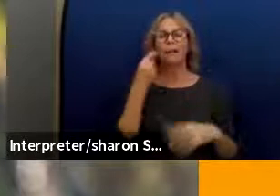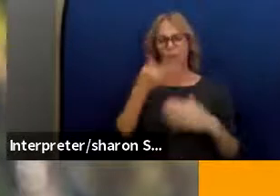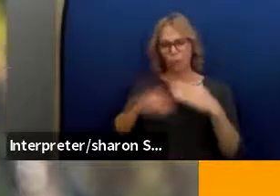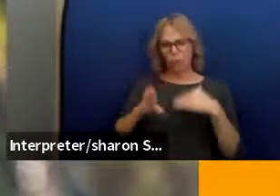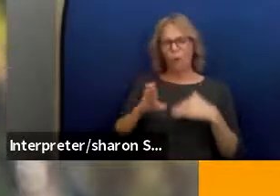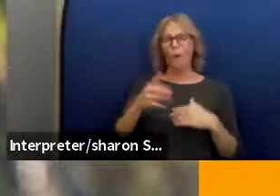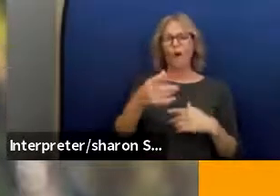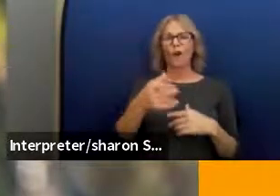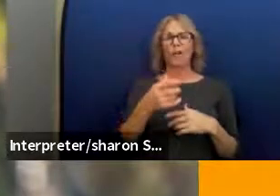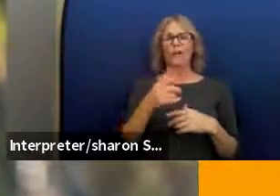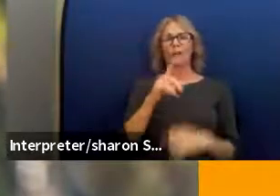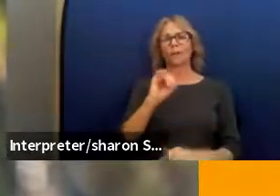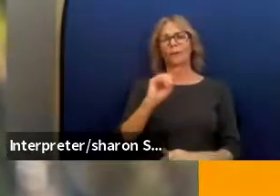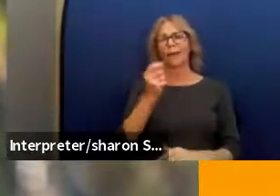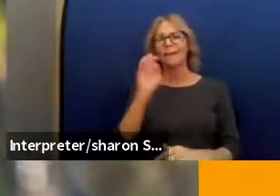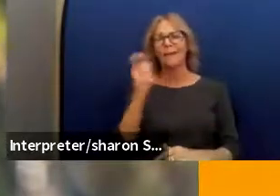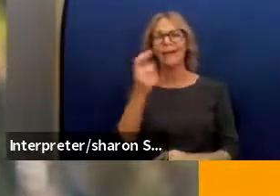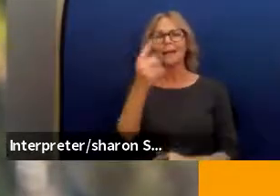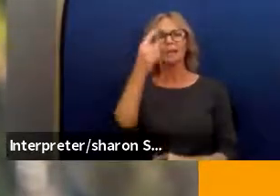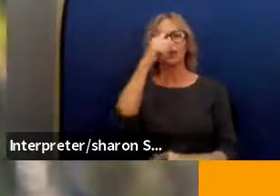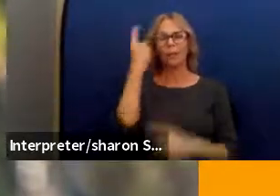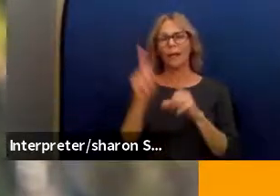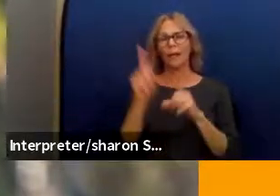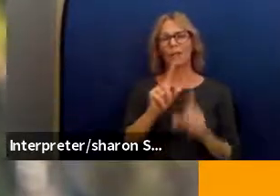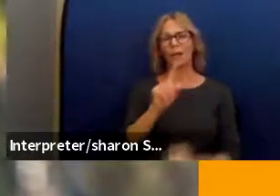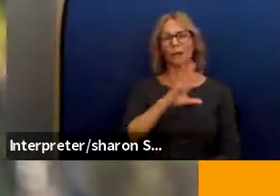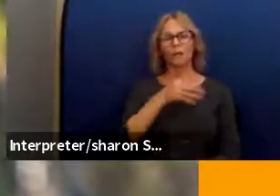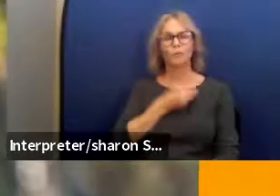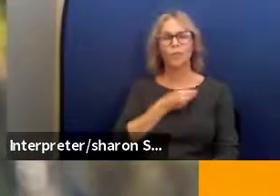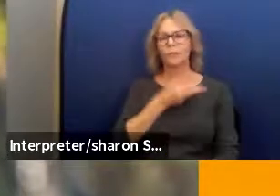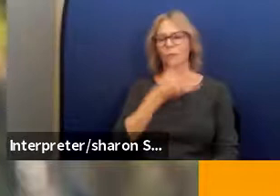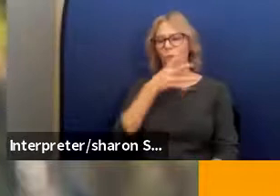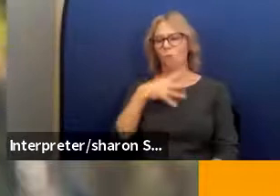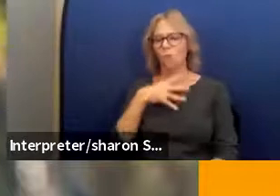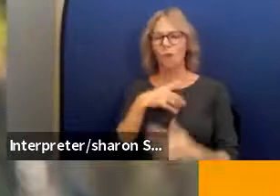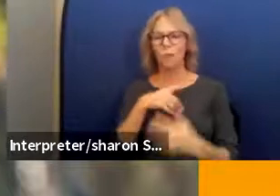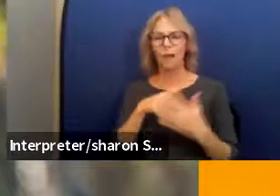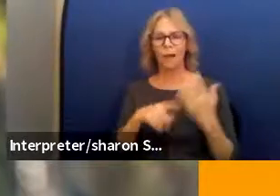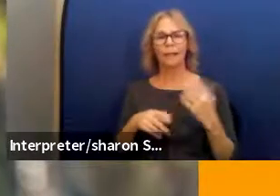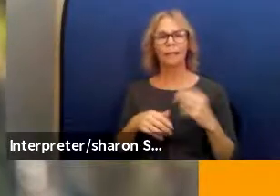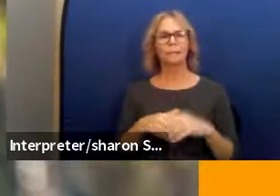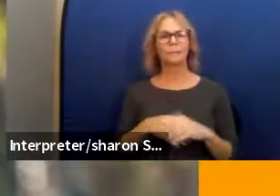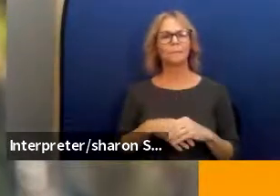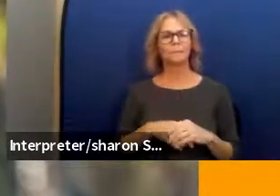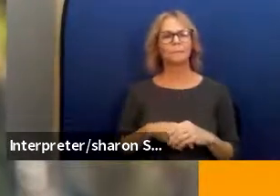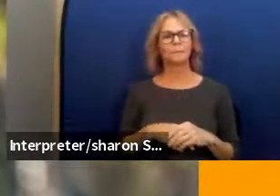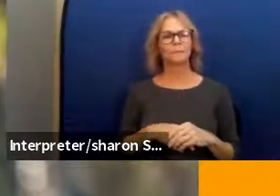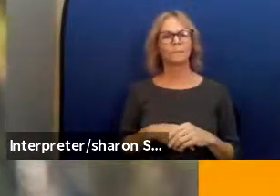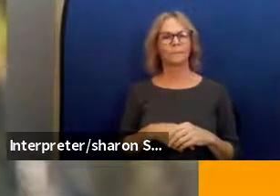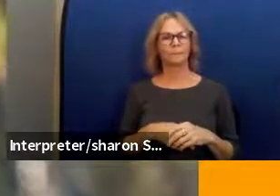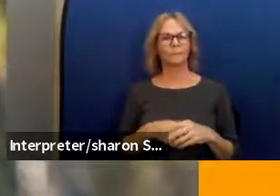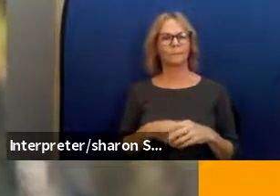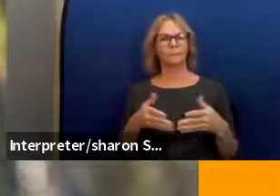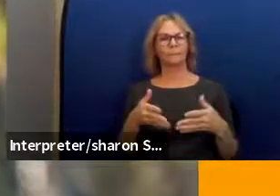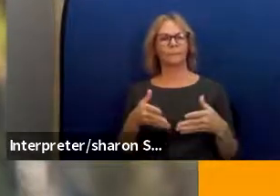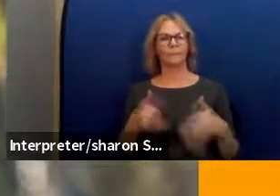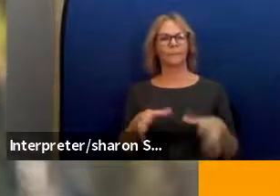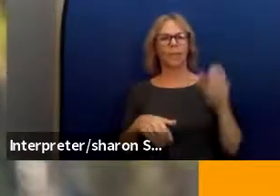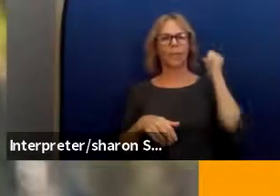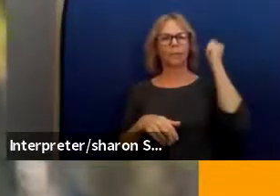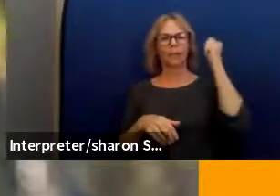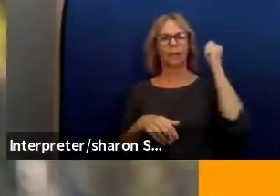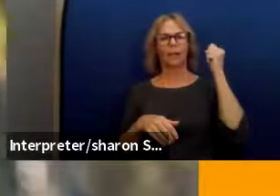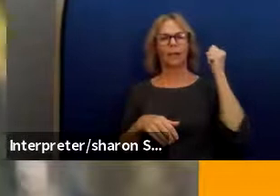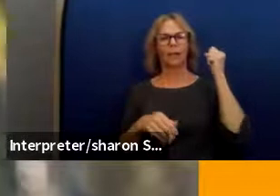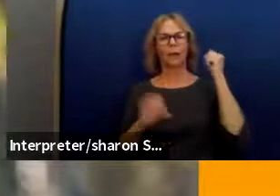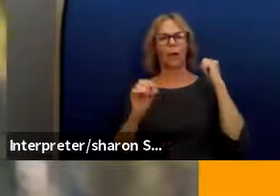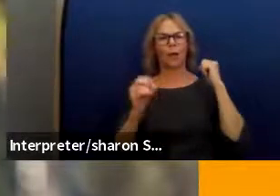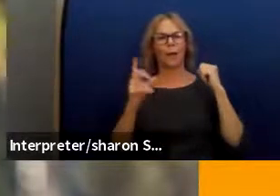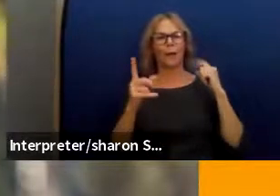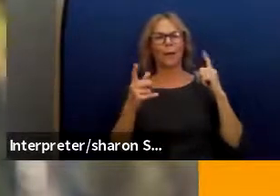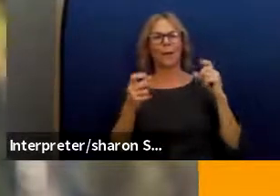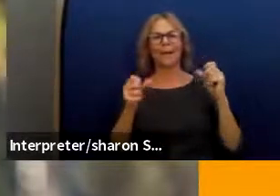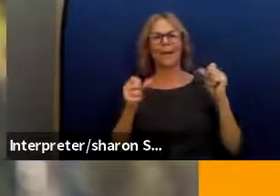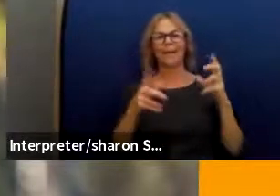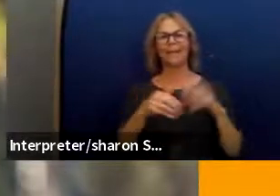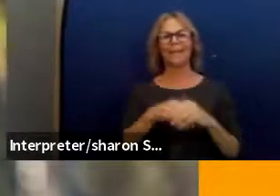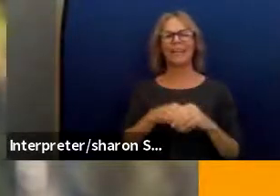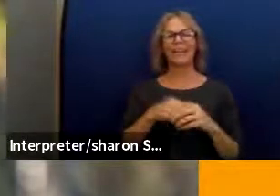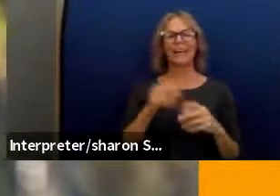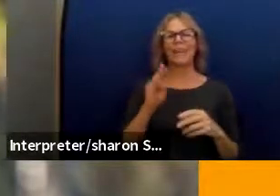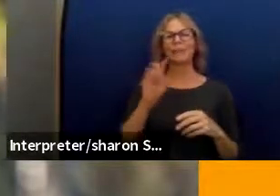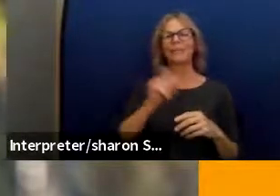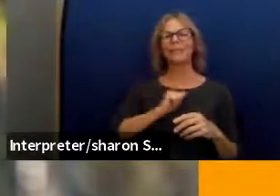you know, Latinx or black and also transgender and also a woman, also disabled. Yeah, so um, we did meet there, then, you